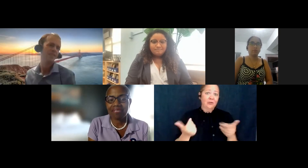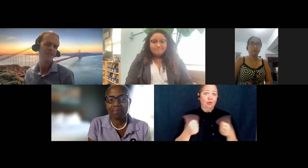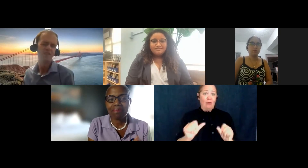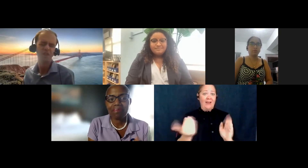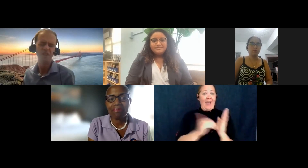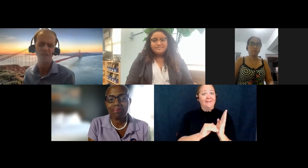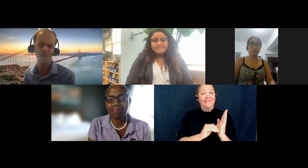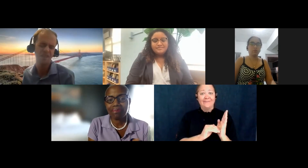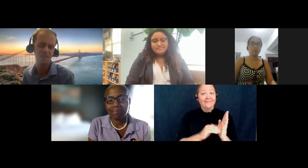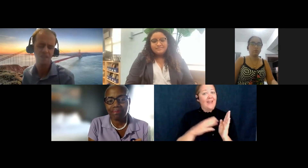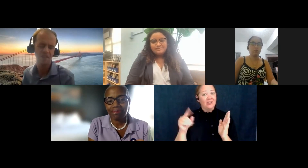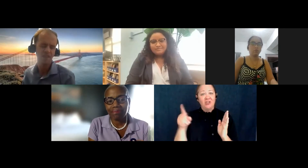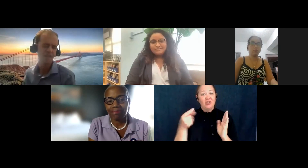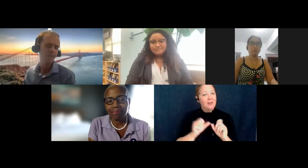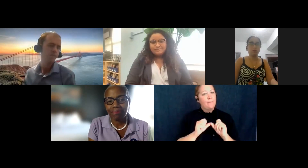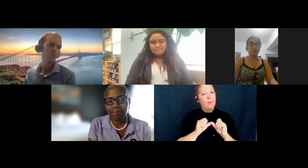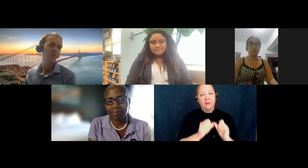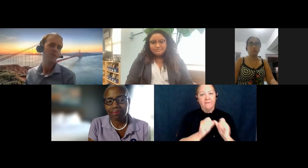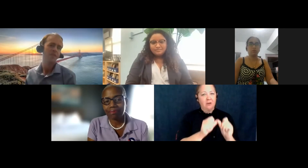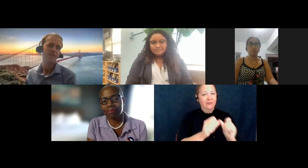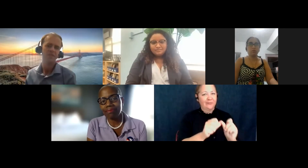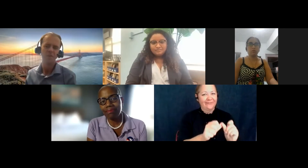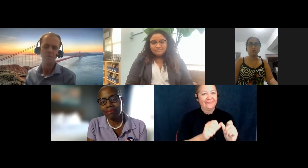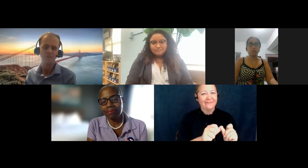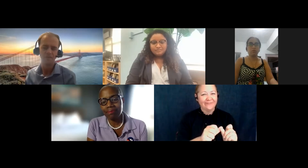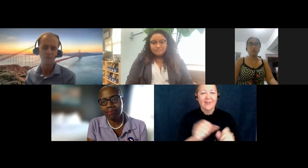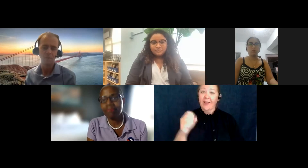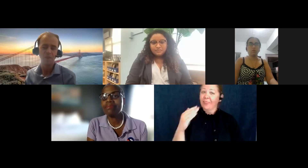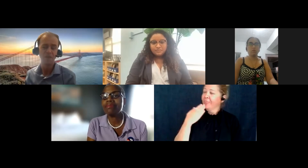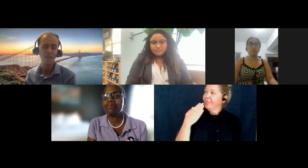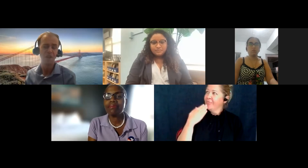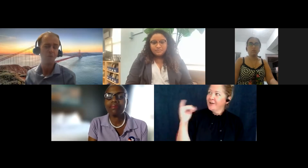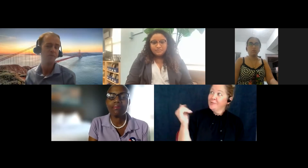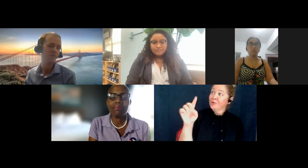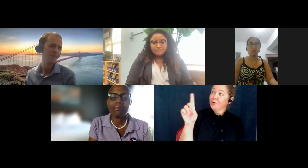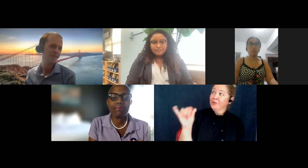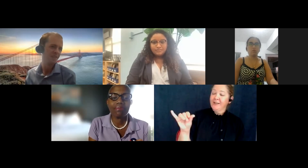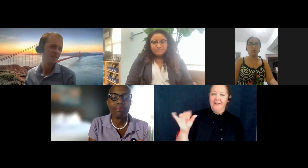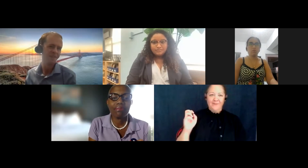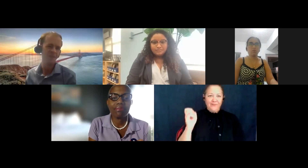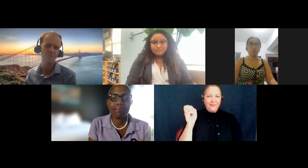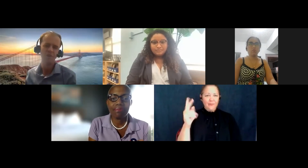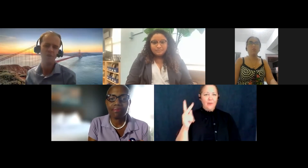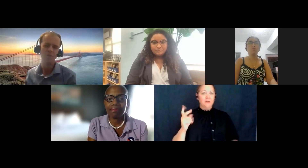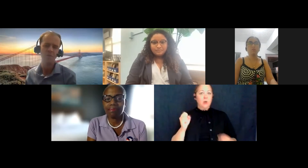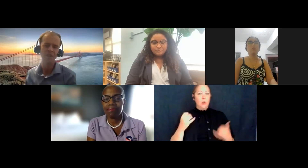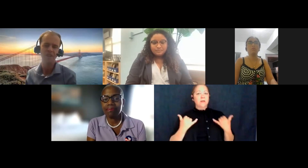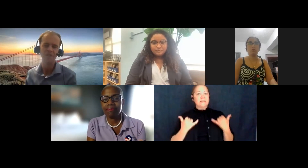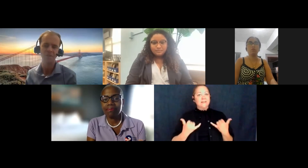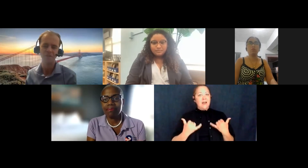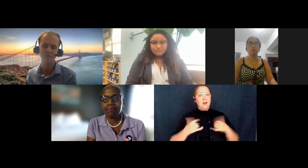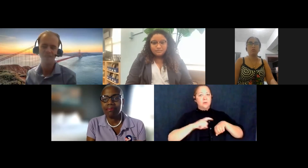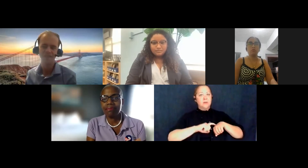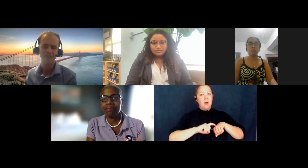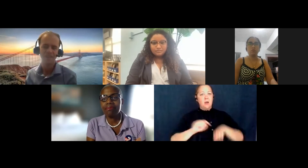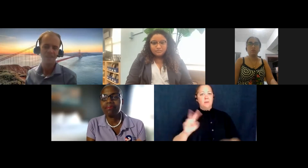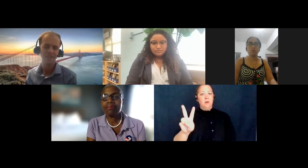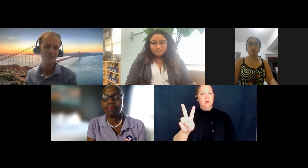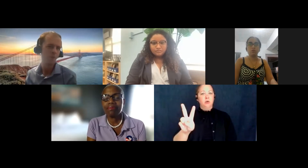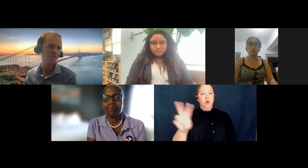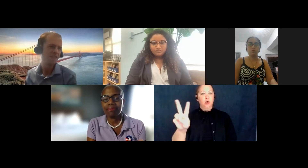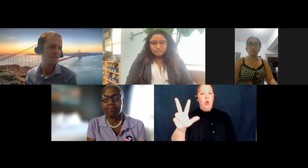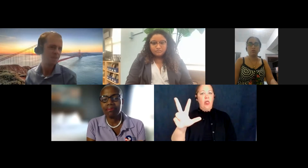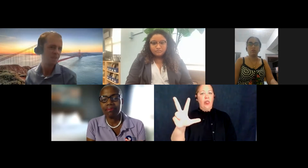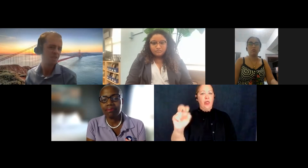Thank you, Judy. It is now 2:30 Eastern. We are at the end of the session.